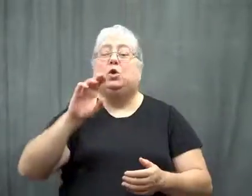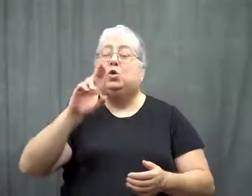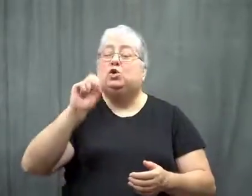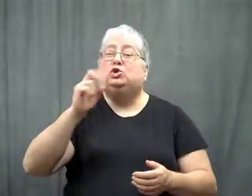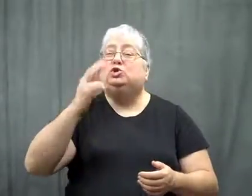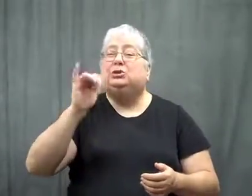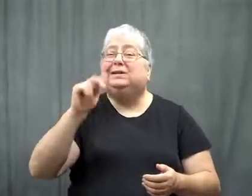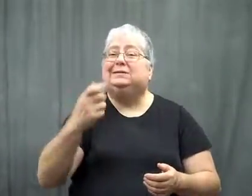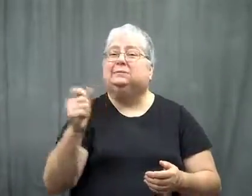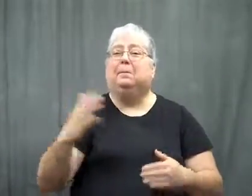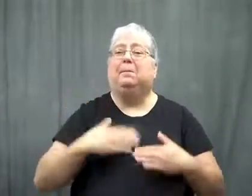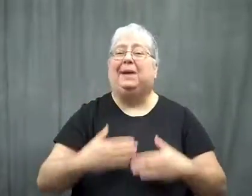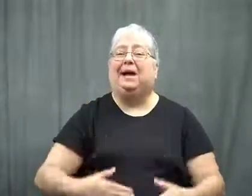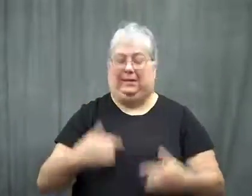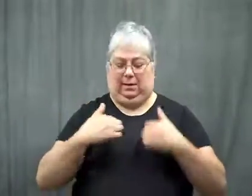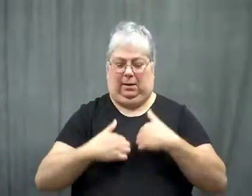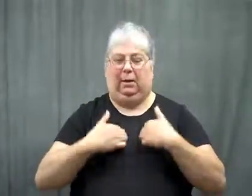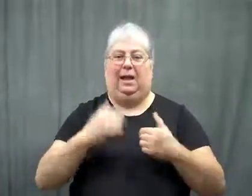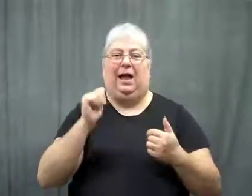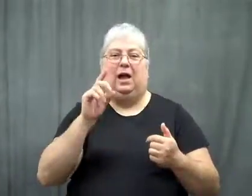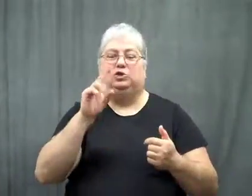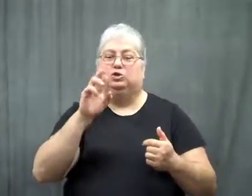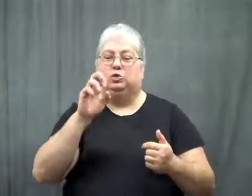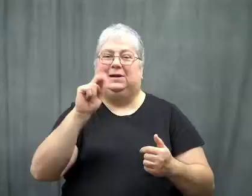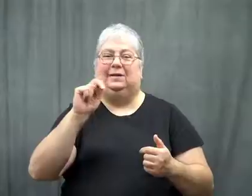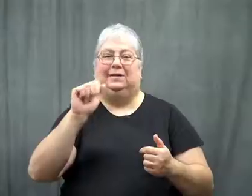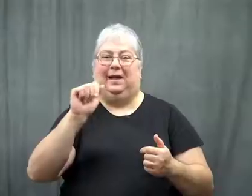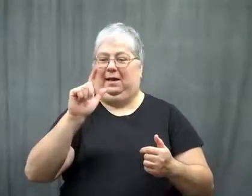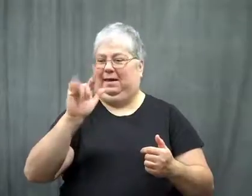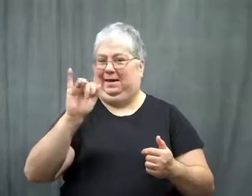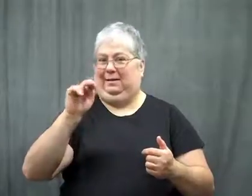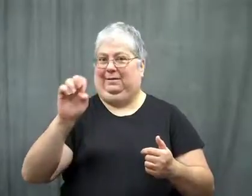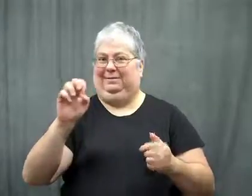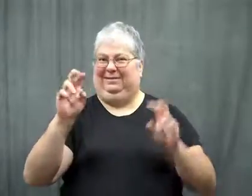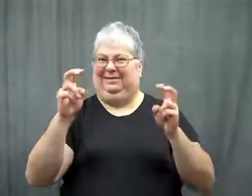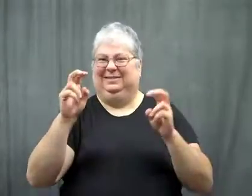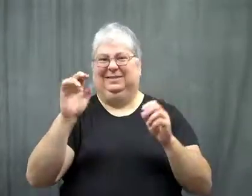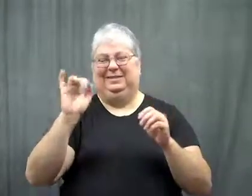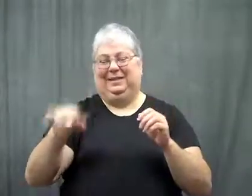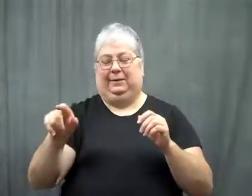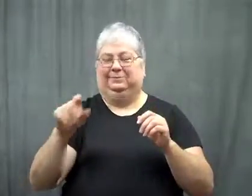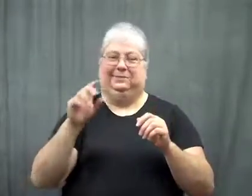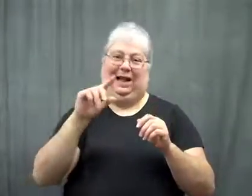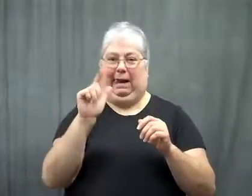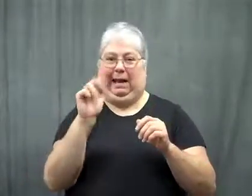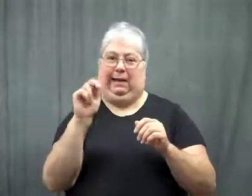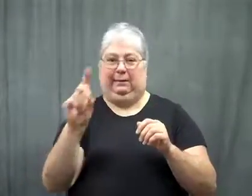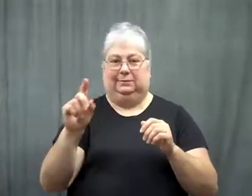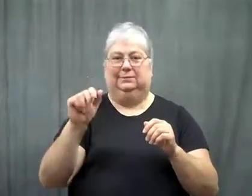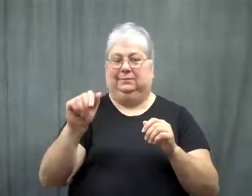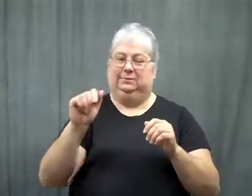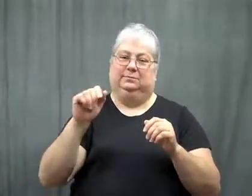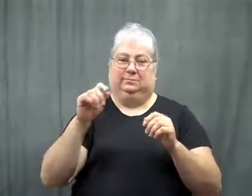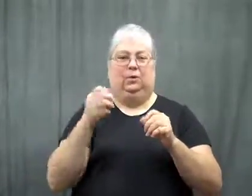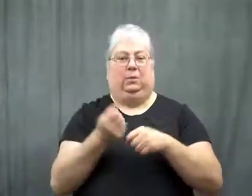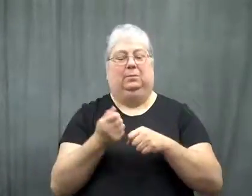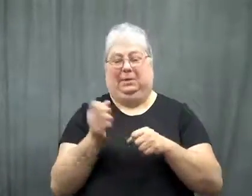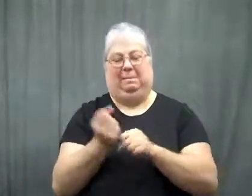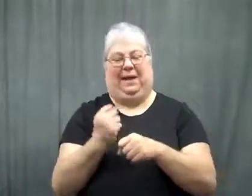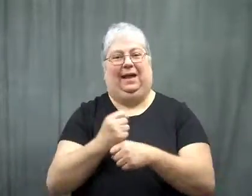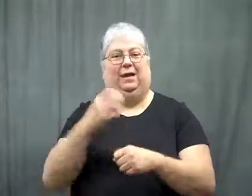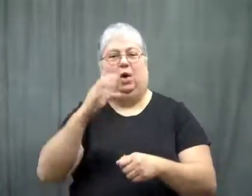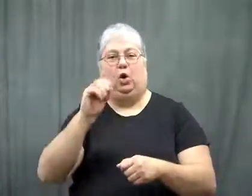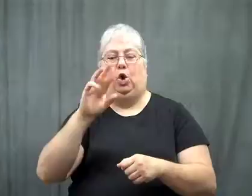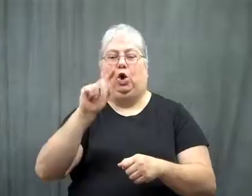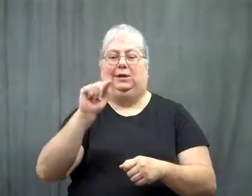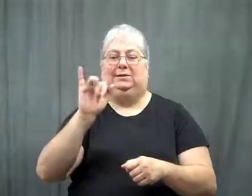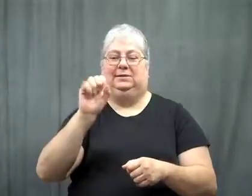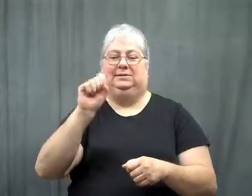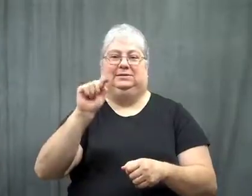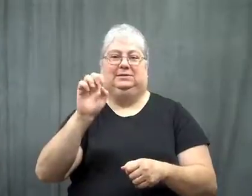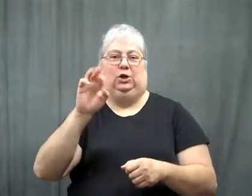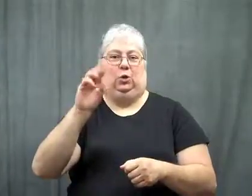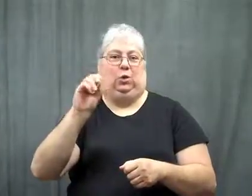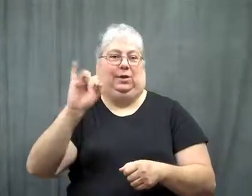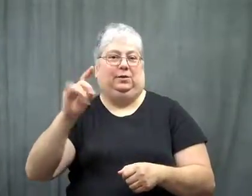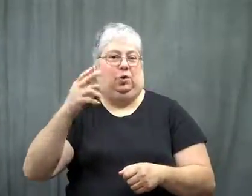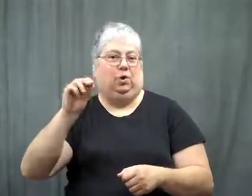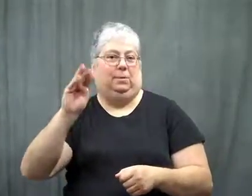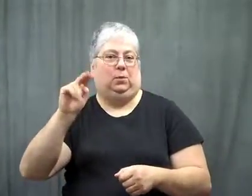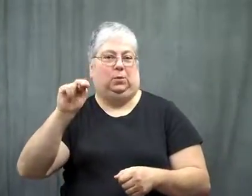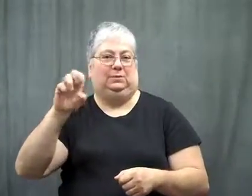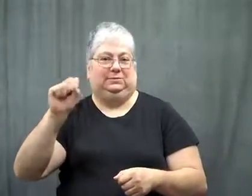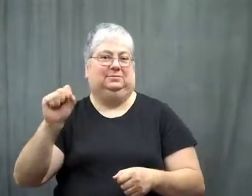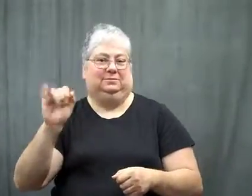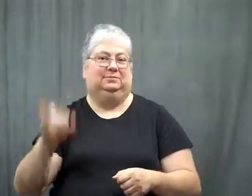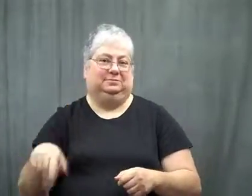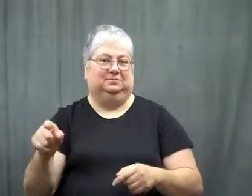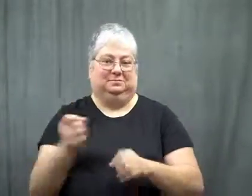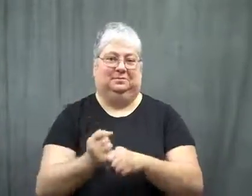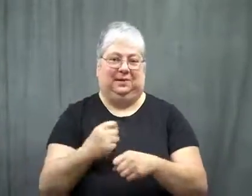Cushing's is when the adrenaline glands make cortisteroid hormones.